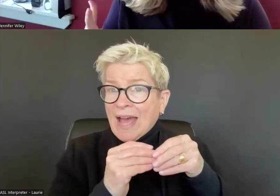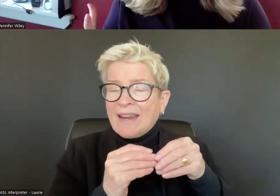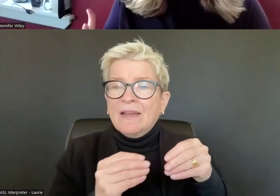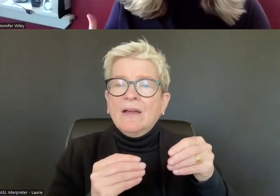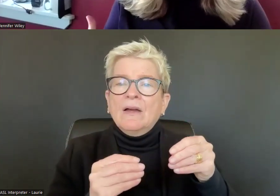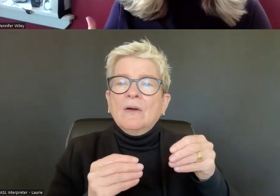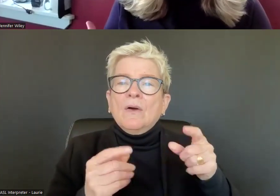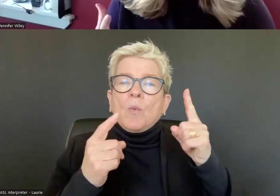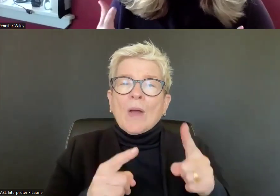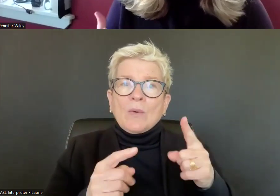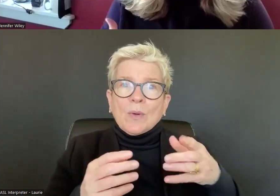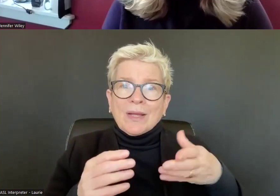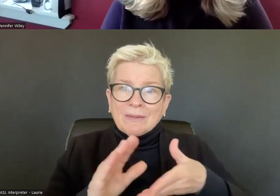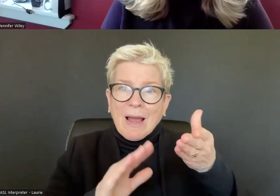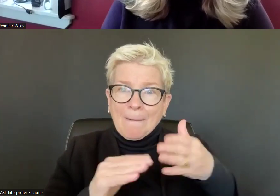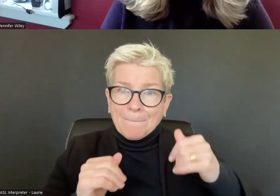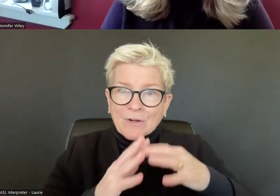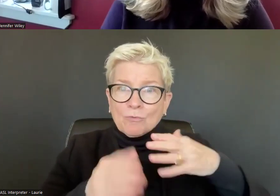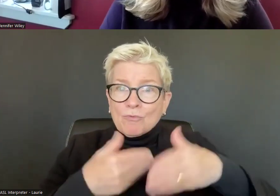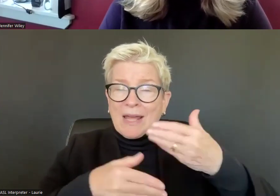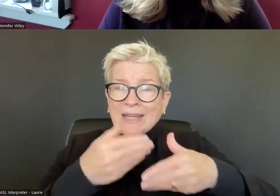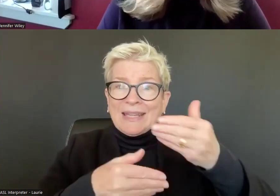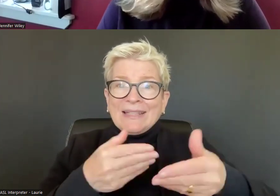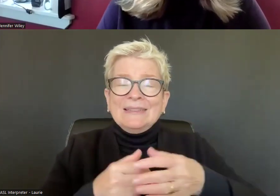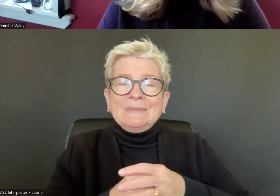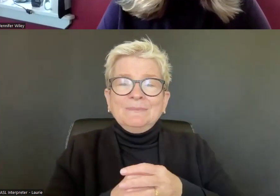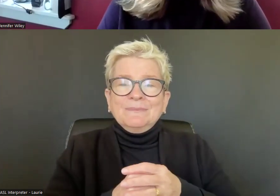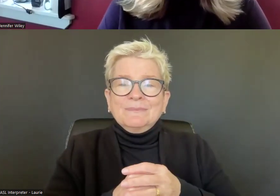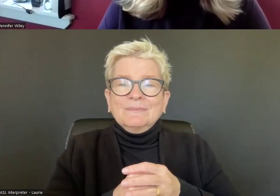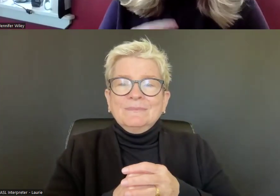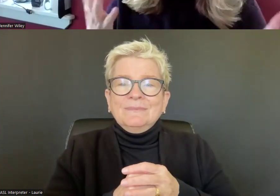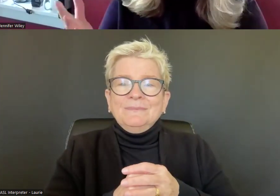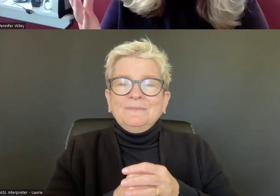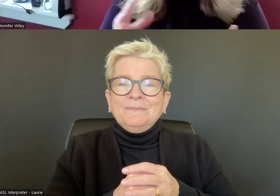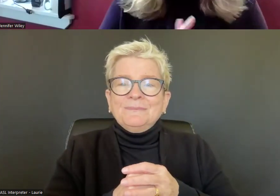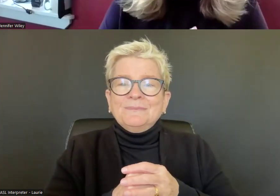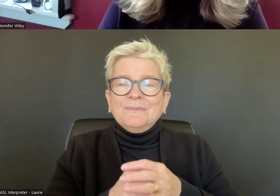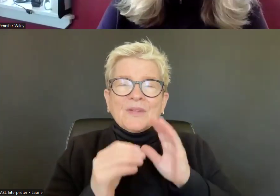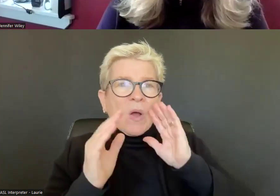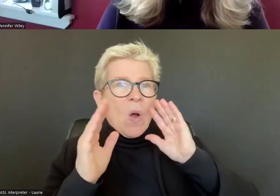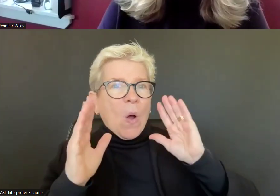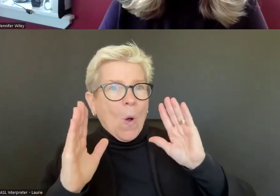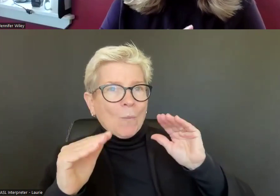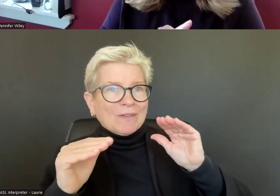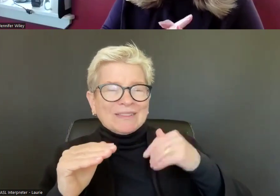and running you know, there's generally a lot of hopefulness. I'll just reinforce that word